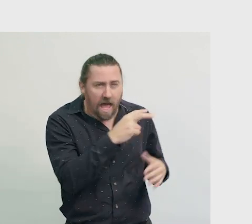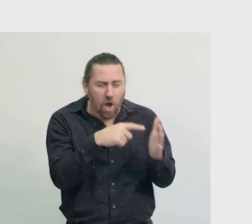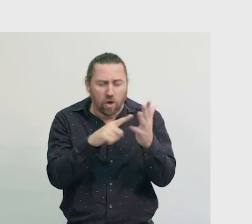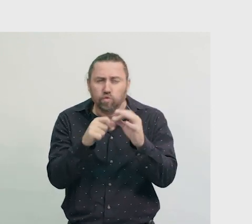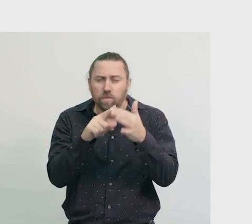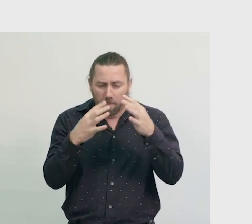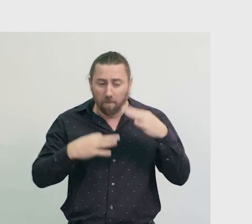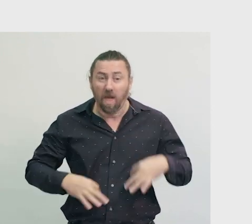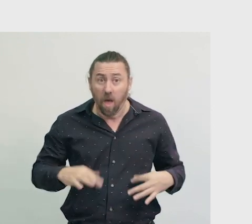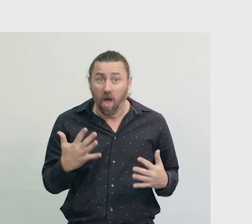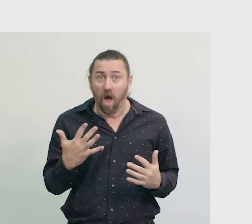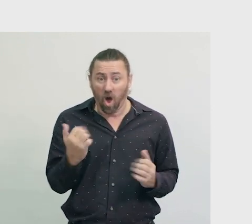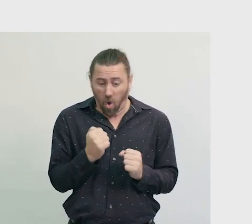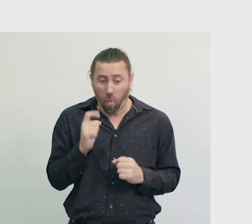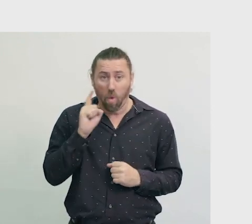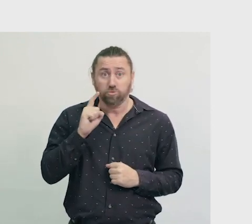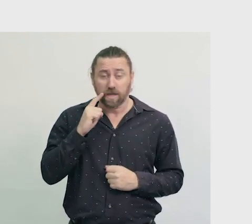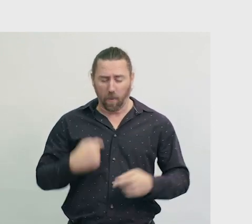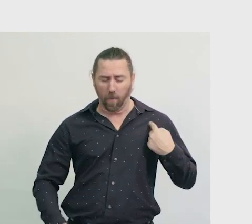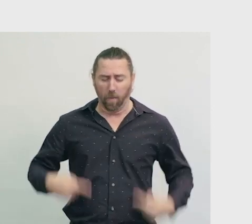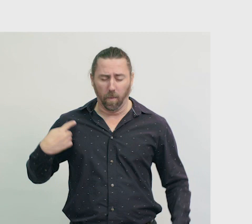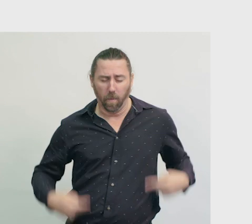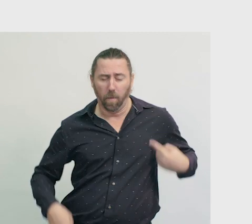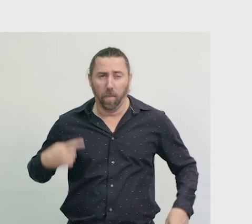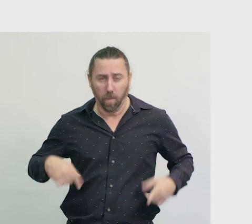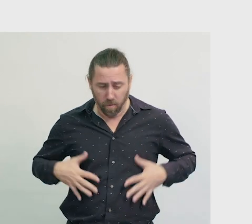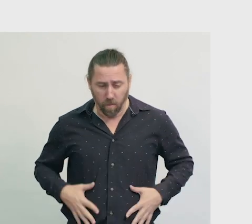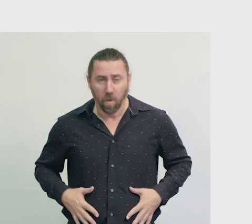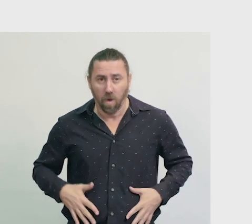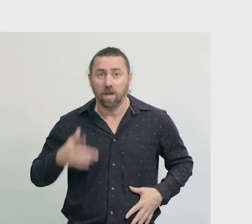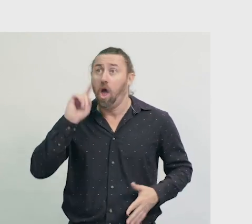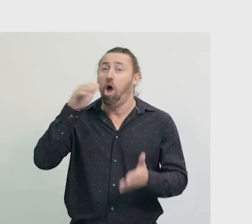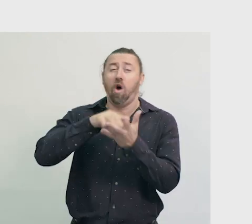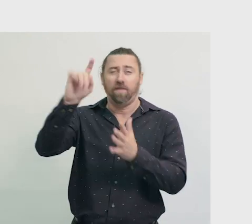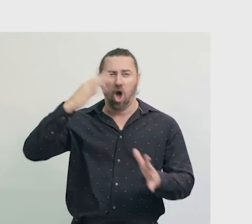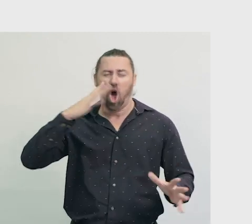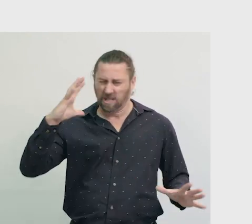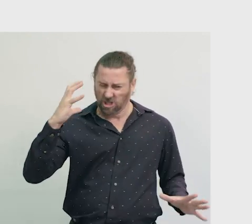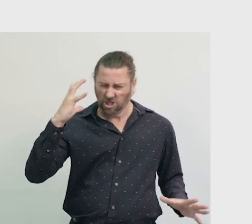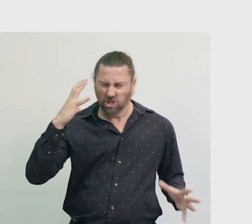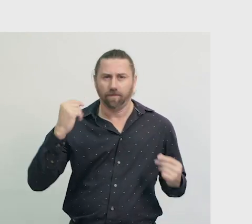Cool water circulated through the tubes. This protected the astronauts from the high temperatures.